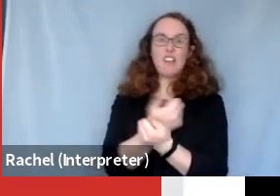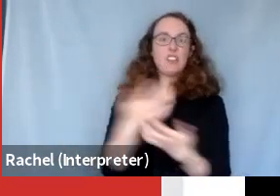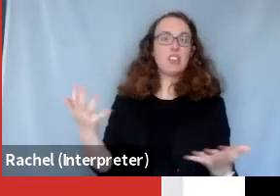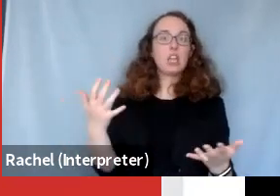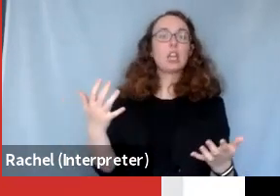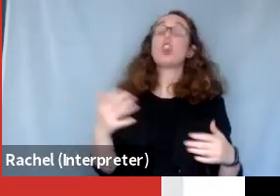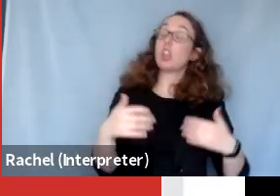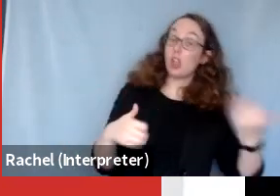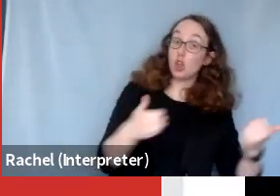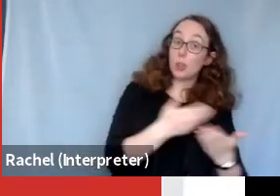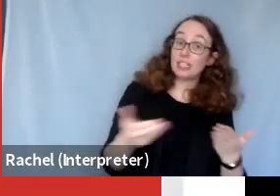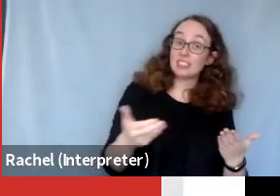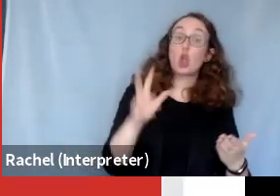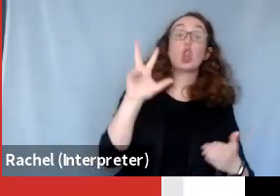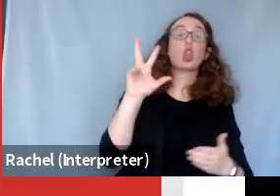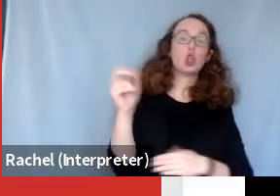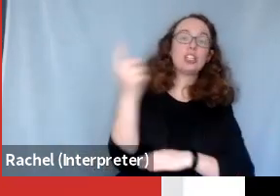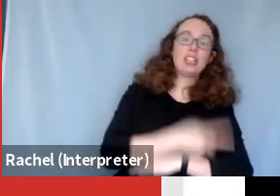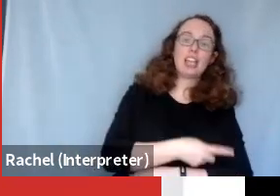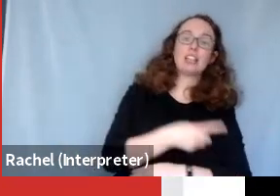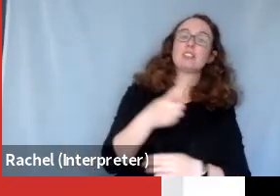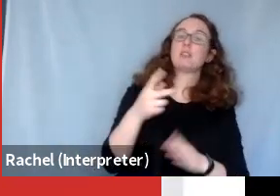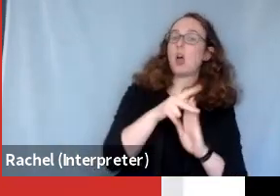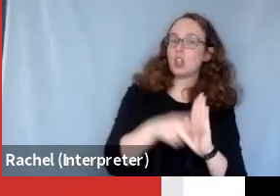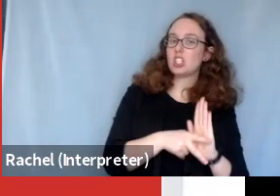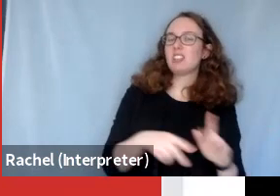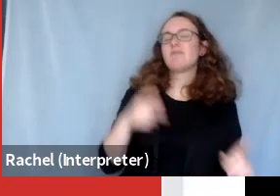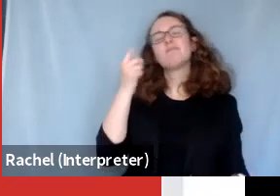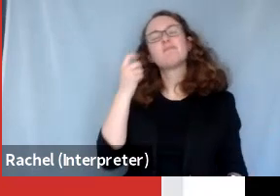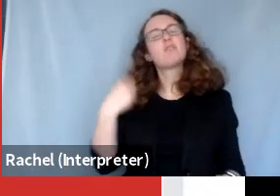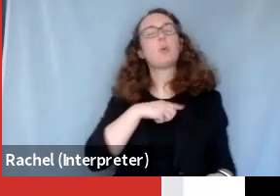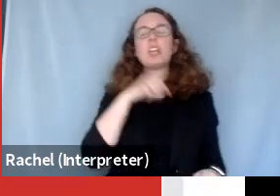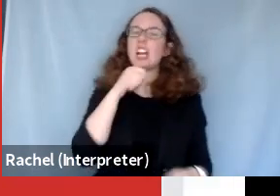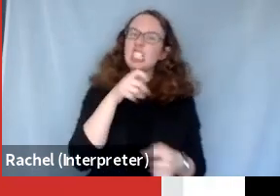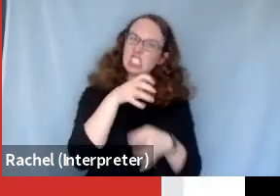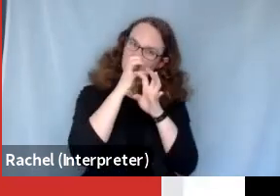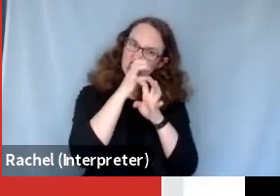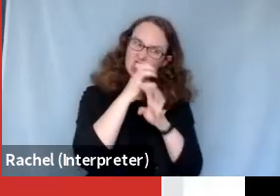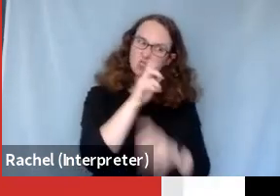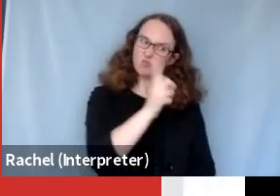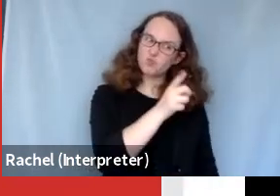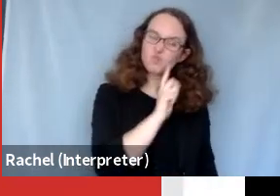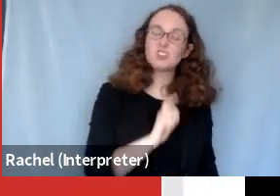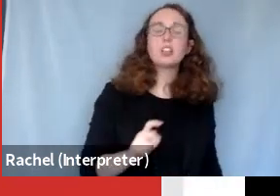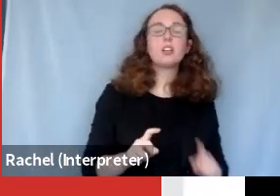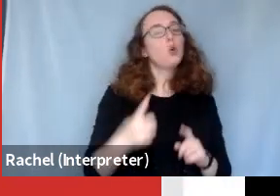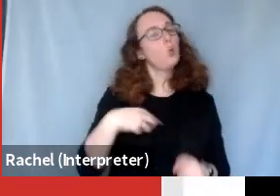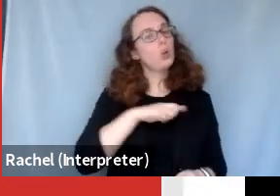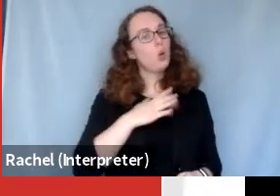Again, you know we're not super rigid on it and we're willing to listen to to everything.